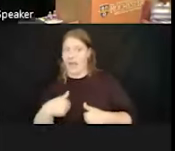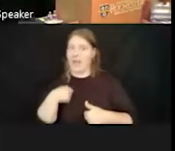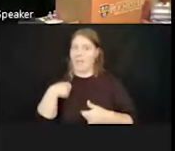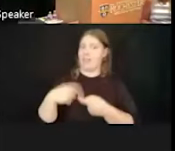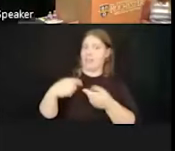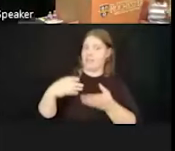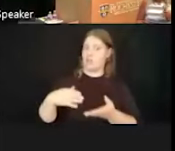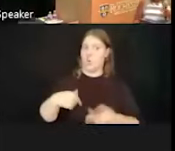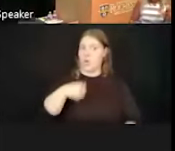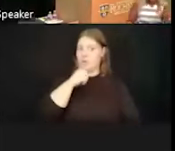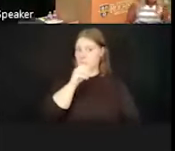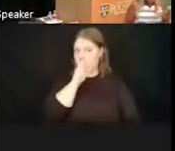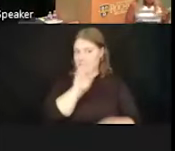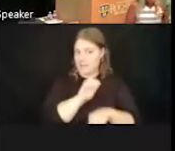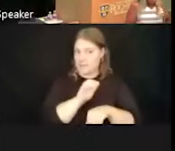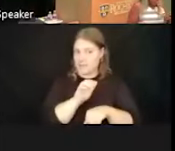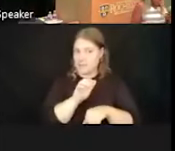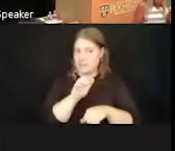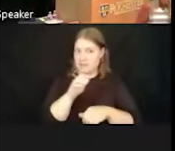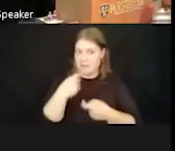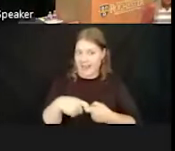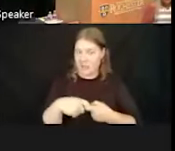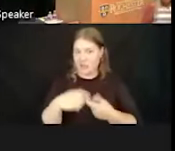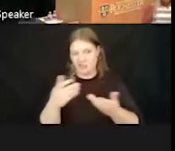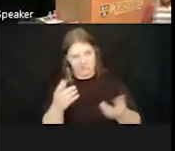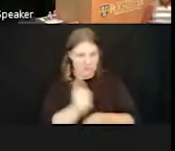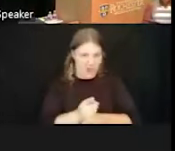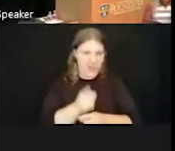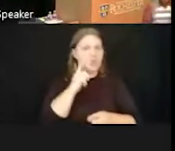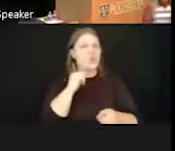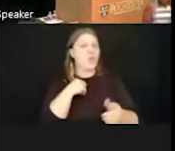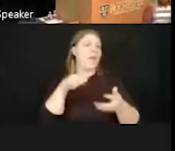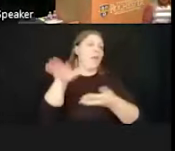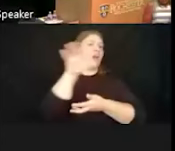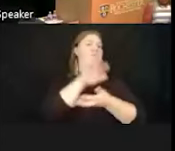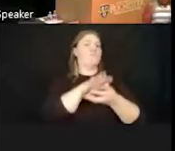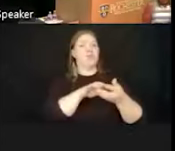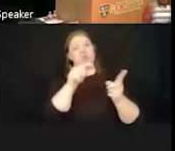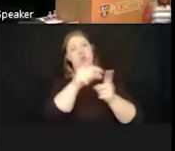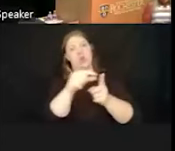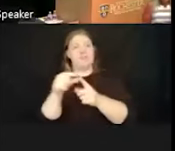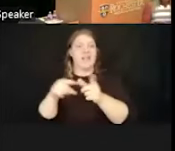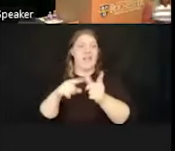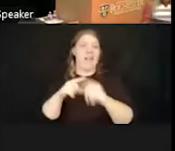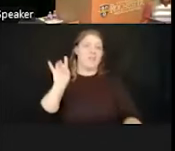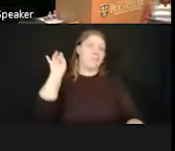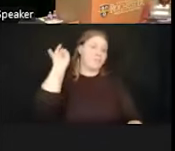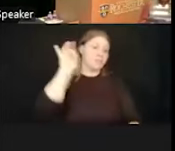Spanish right so we kind of confuse terms and then we throw in their race and I think a lot